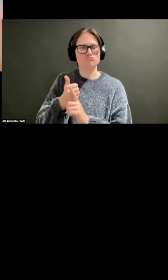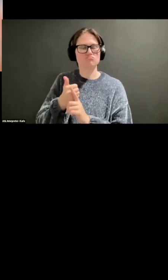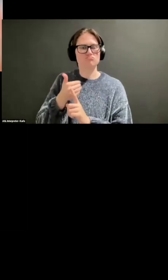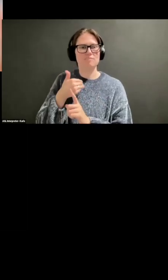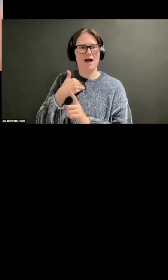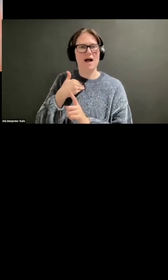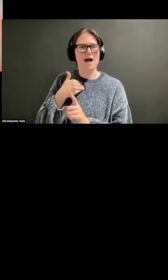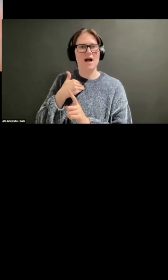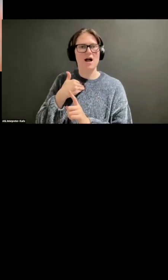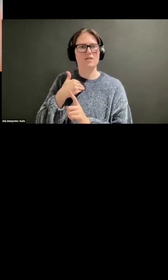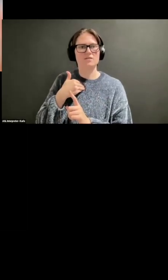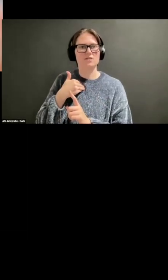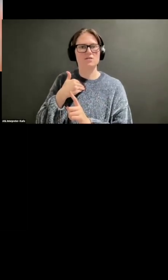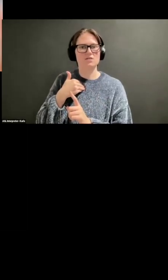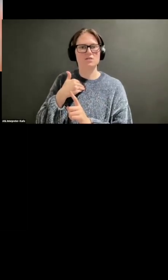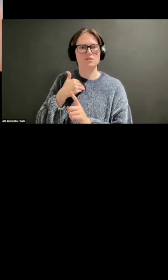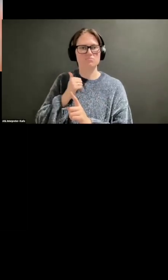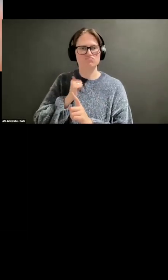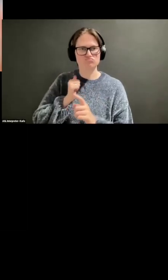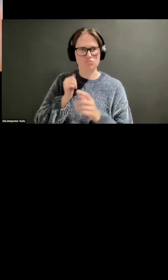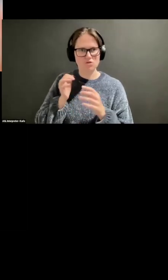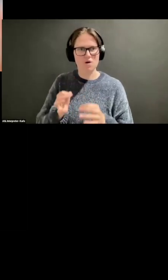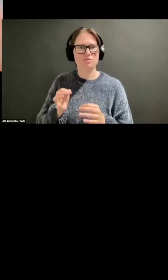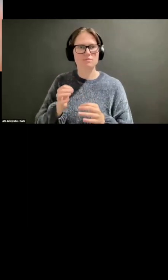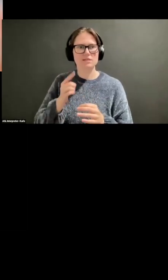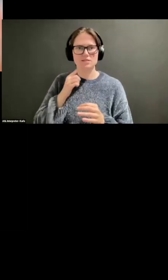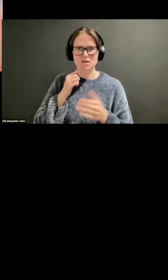come out and say that this is what I want or this